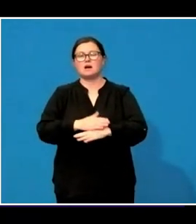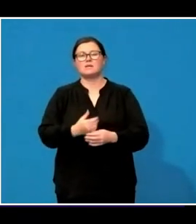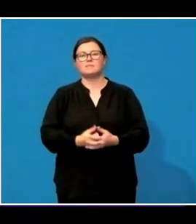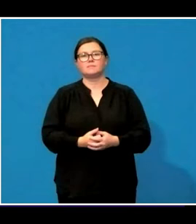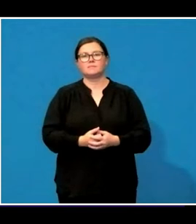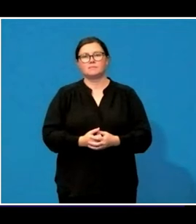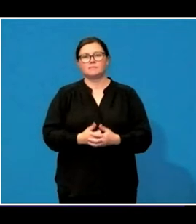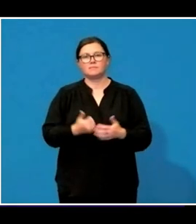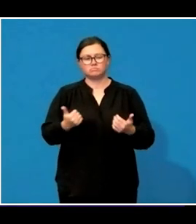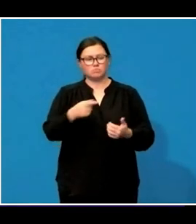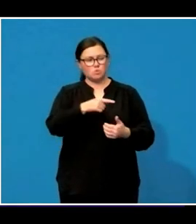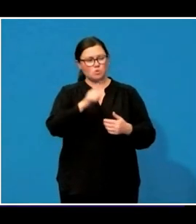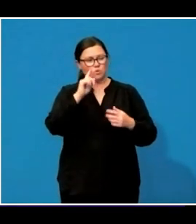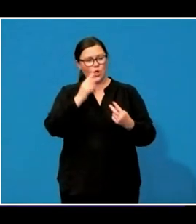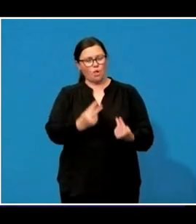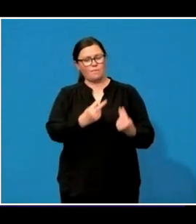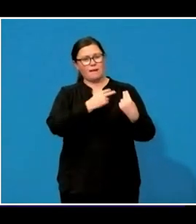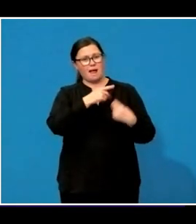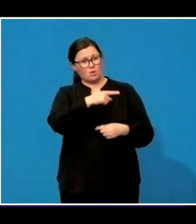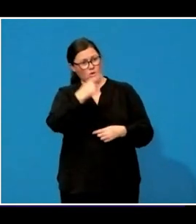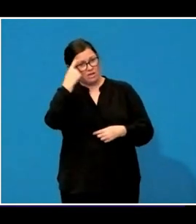authorities could have done to make Joziah's life different?